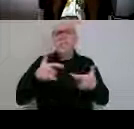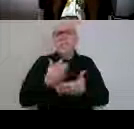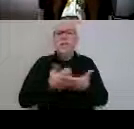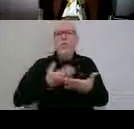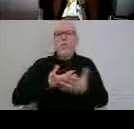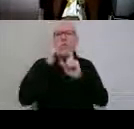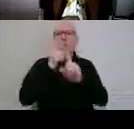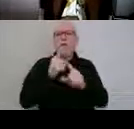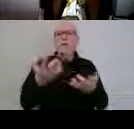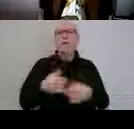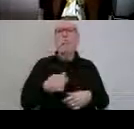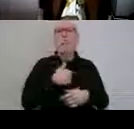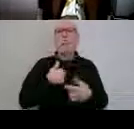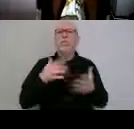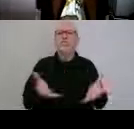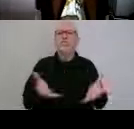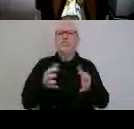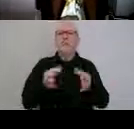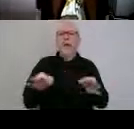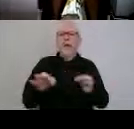is promoting language access as a right.